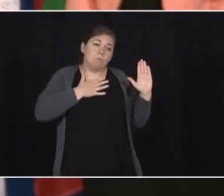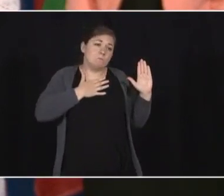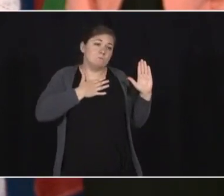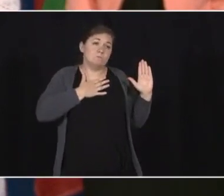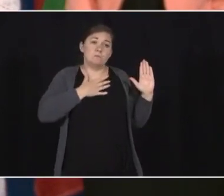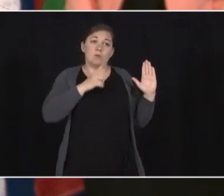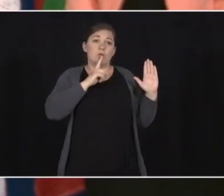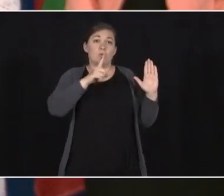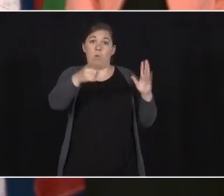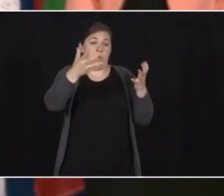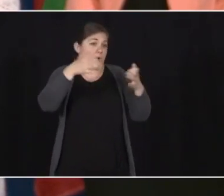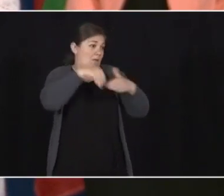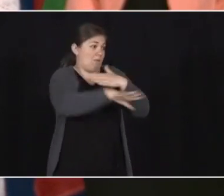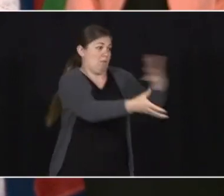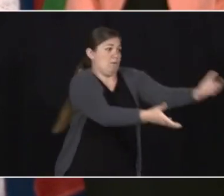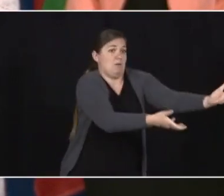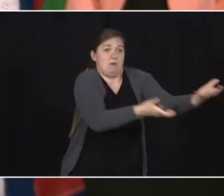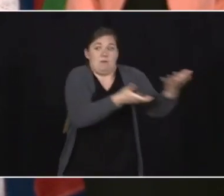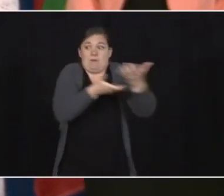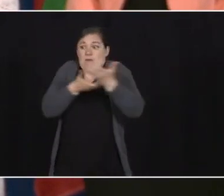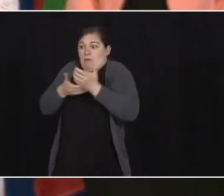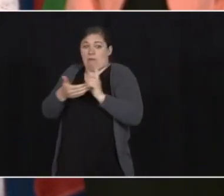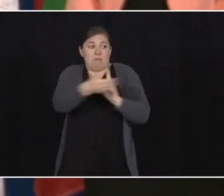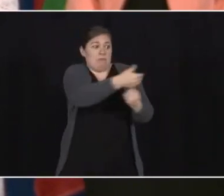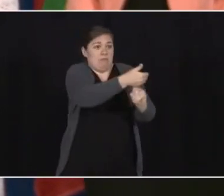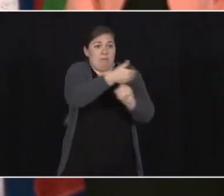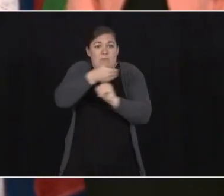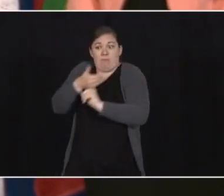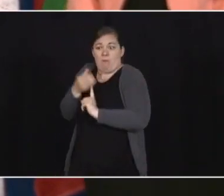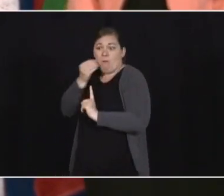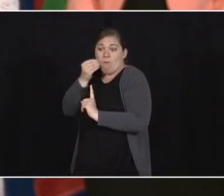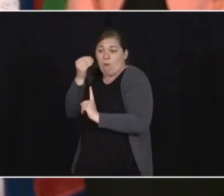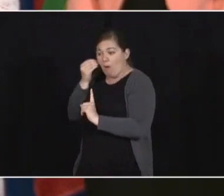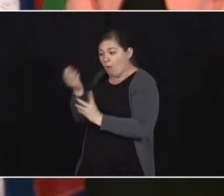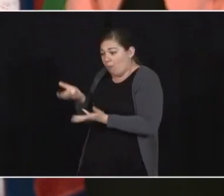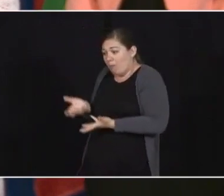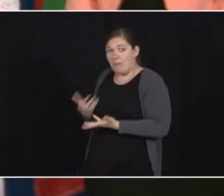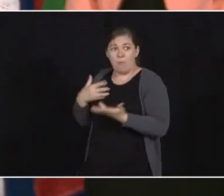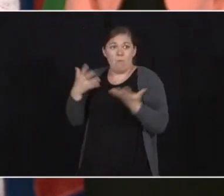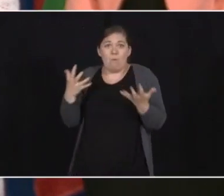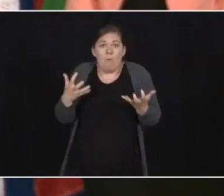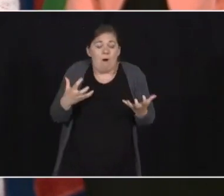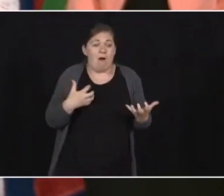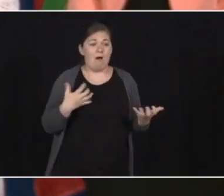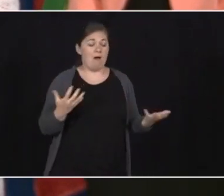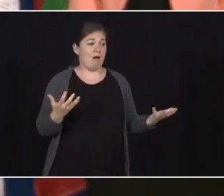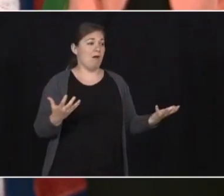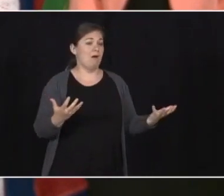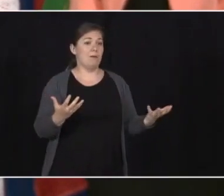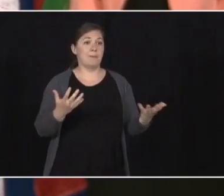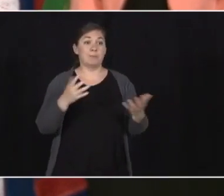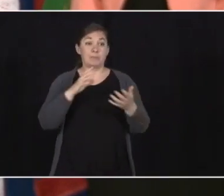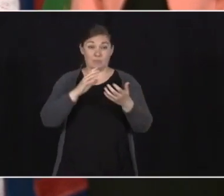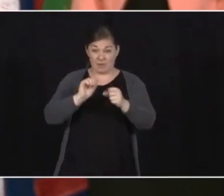It's heart wrenching, you want to go and take your loved one out and protect them. When virus came into these homes, not only